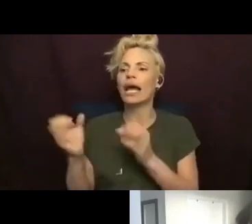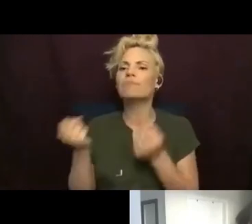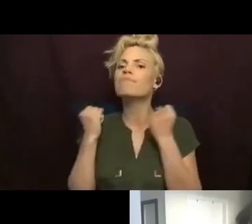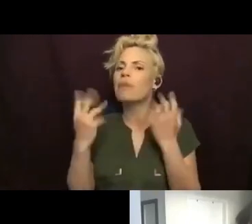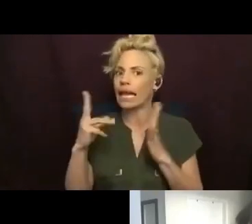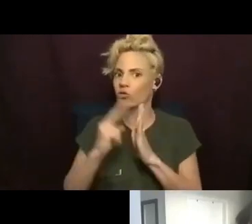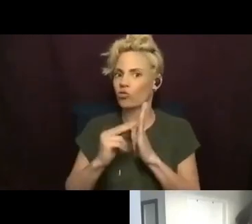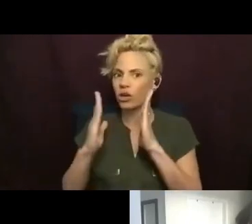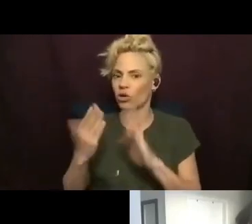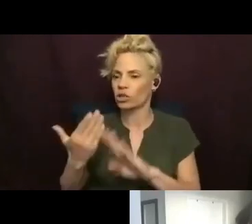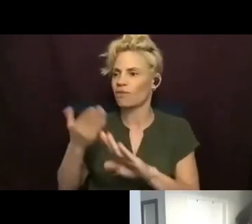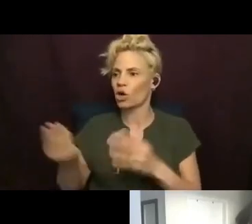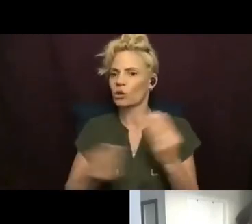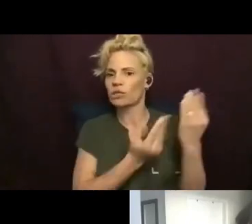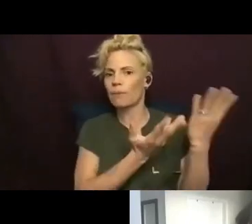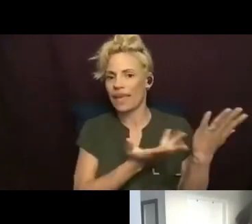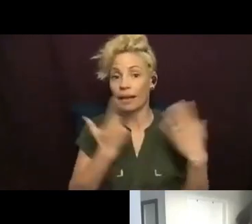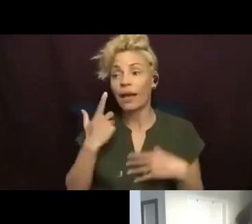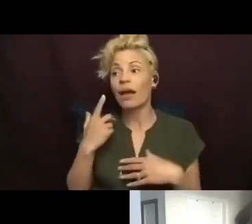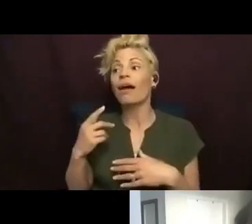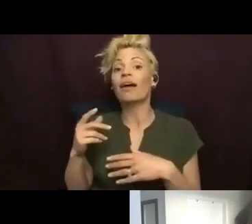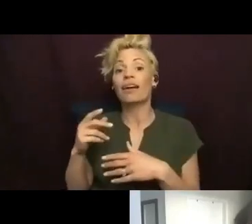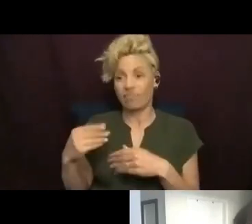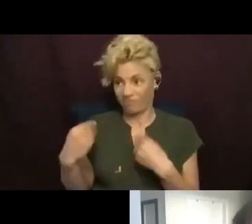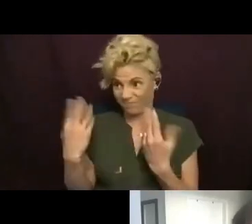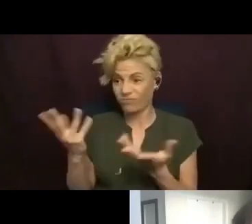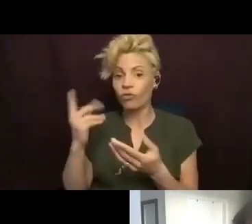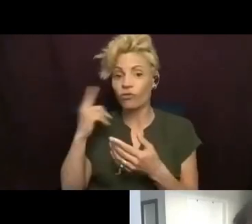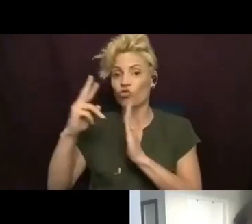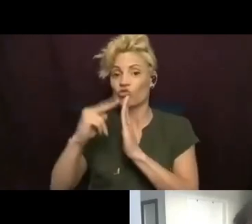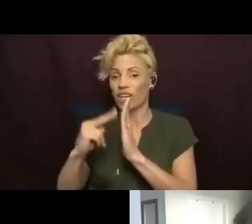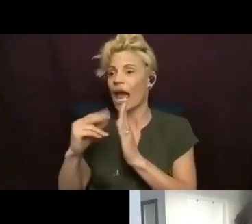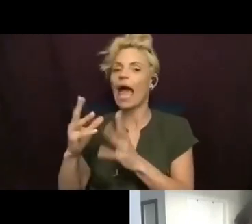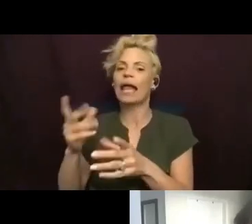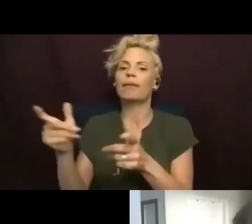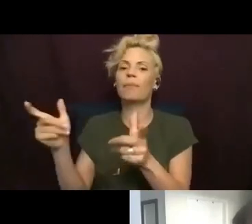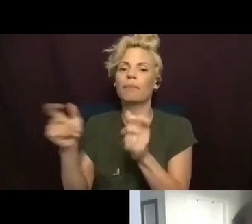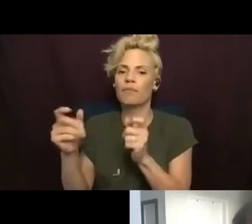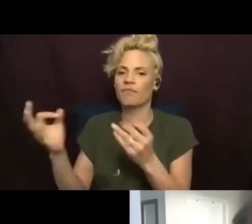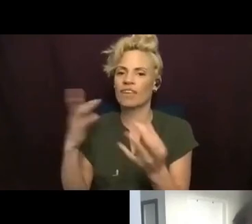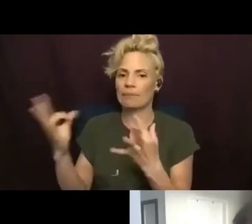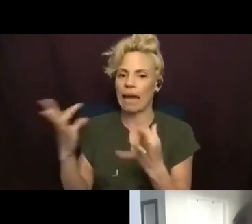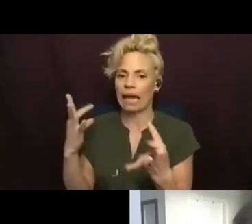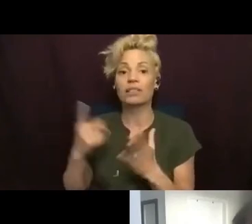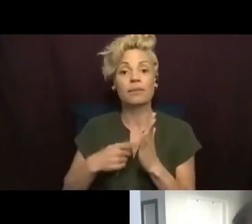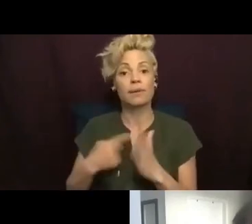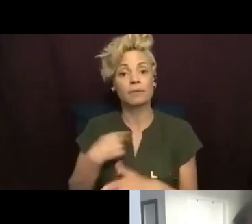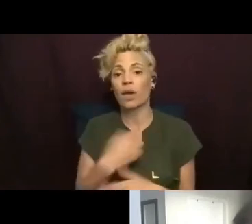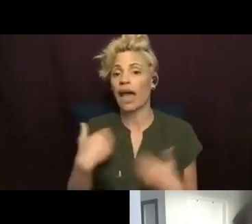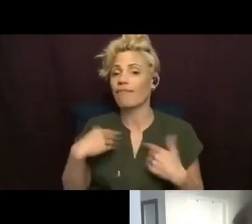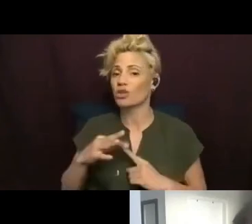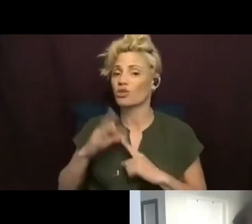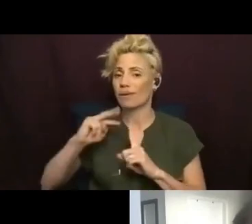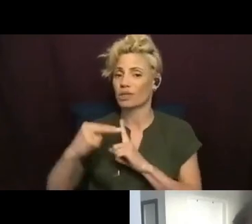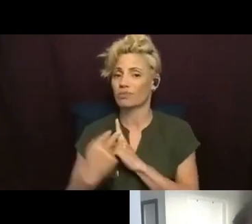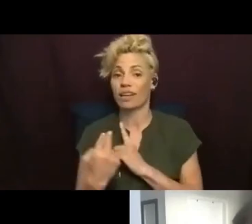because sometimes we have a really unique perspective, because I know for myself, I didn't know anyone else who was growing up